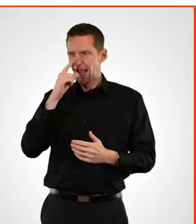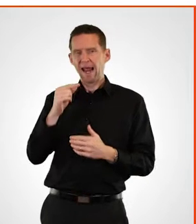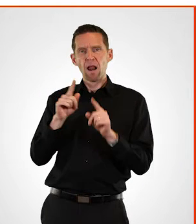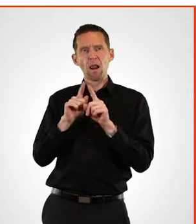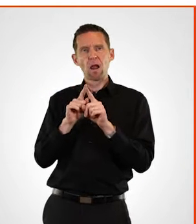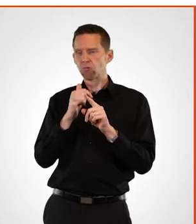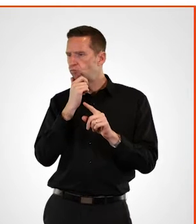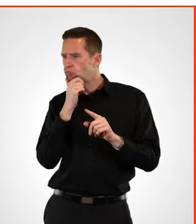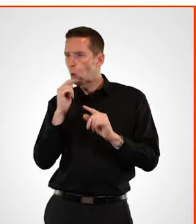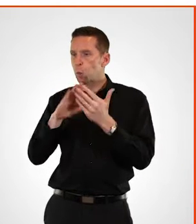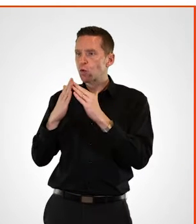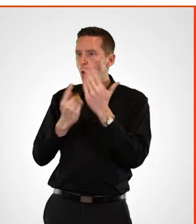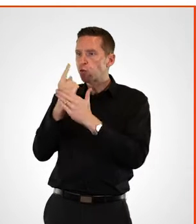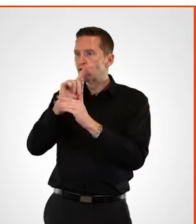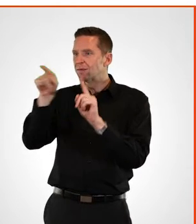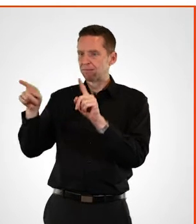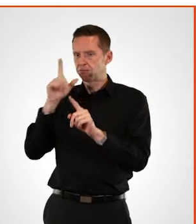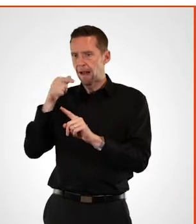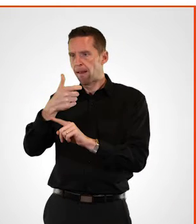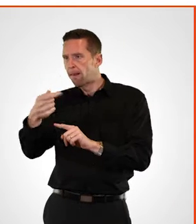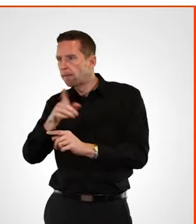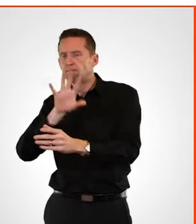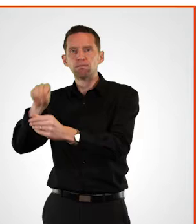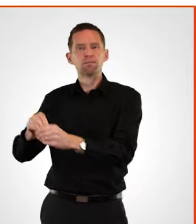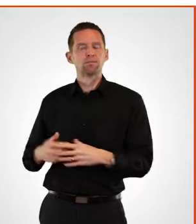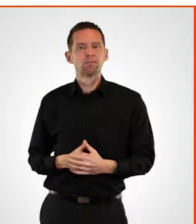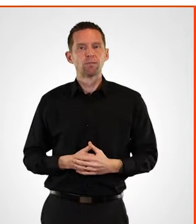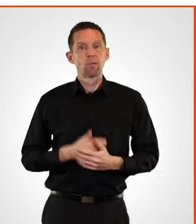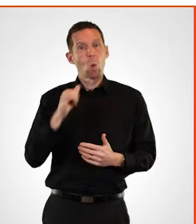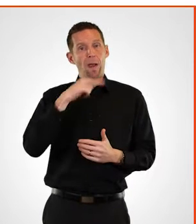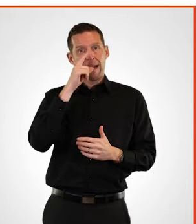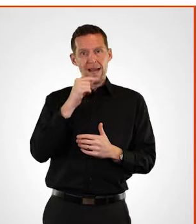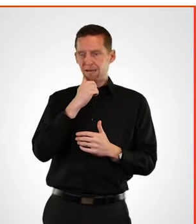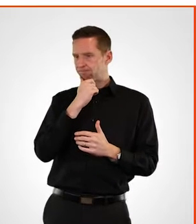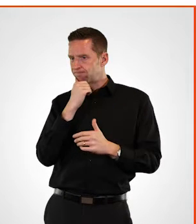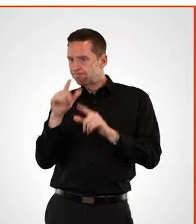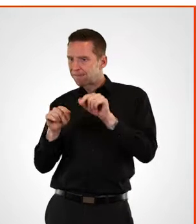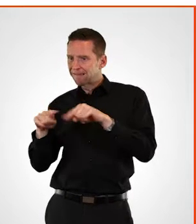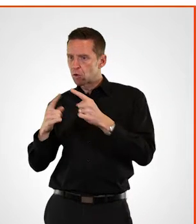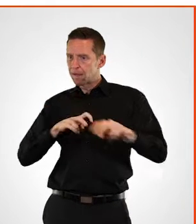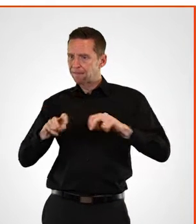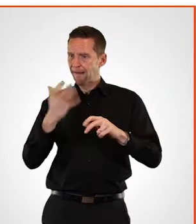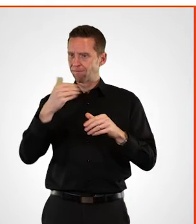so that we can choose community opportunities that the student can be involved in, so that we can choose activities in school